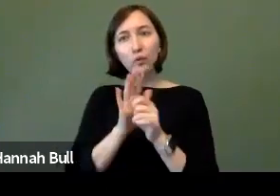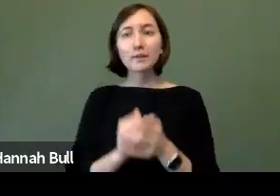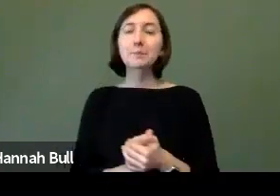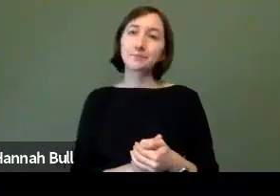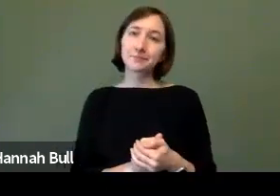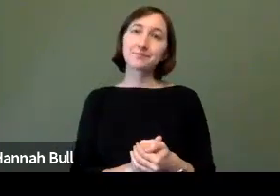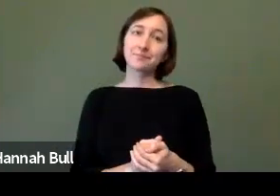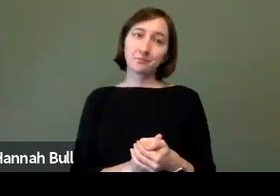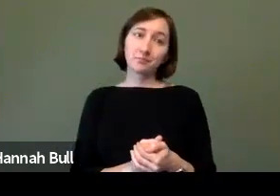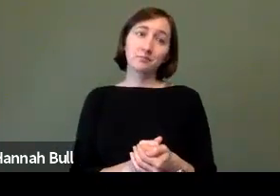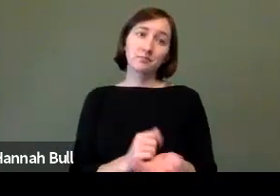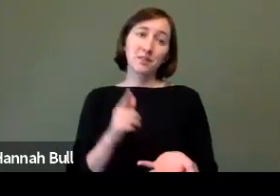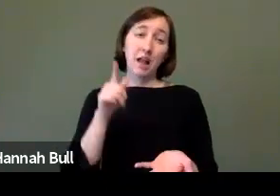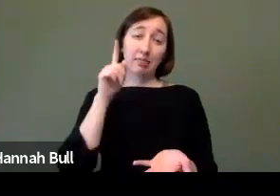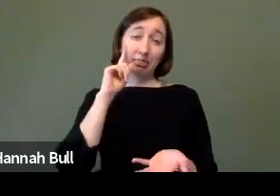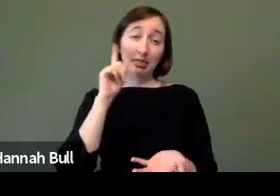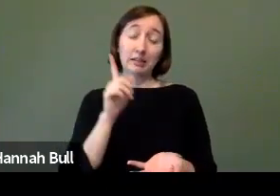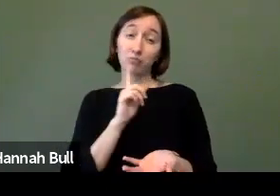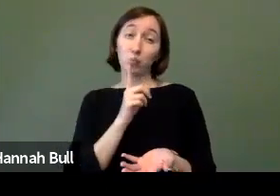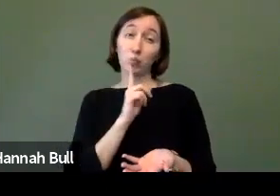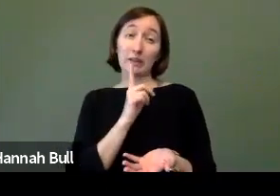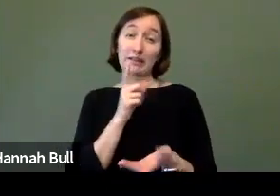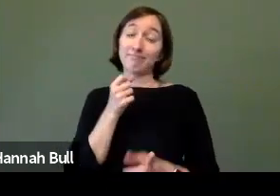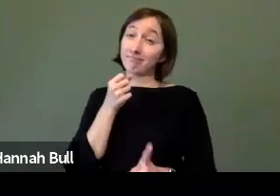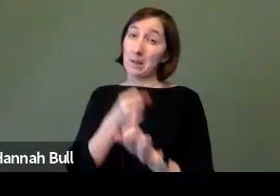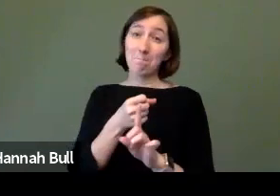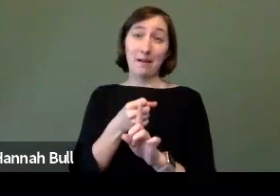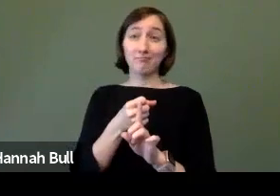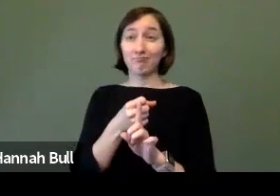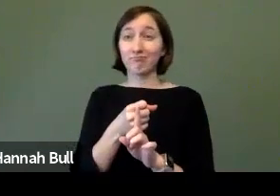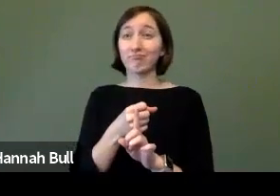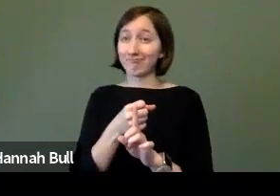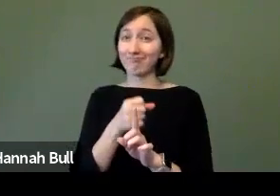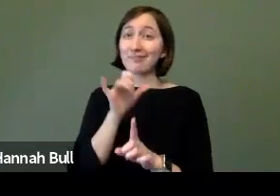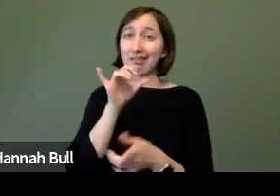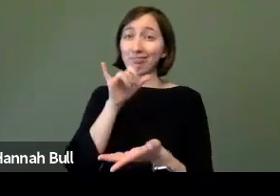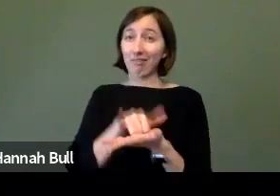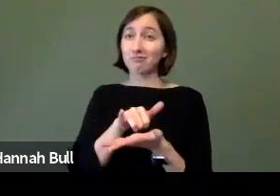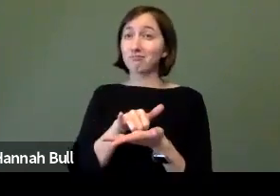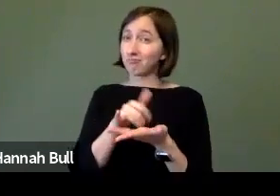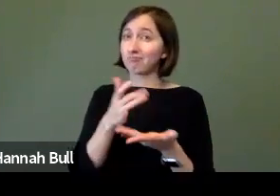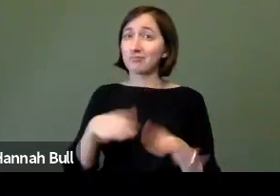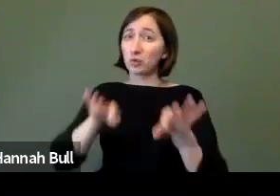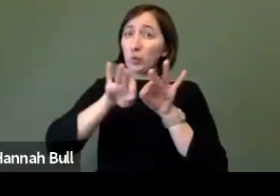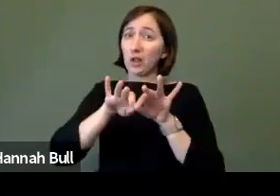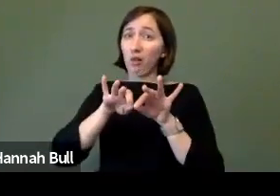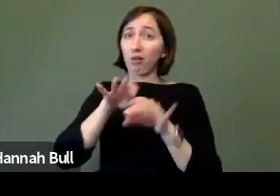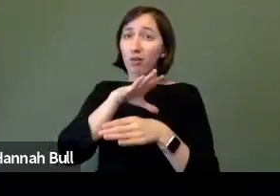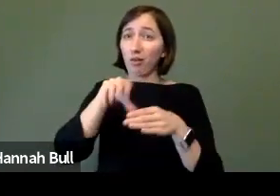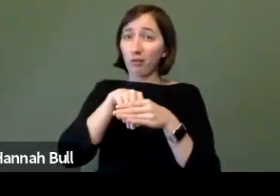I think there's been a tremendous impact on that very critical part of people's lives.